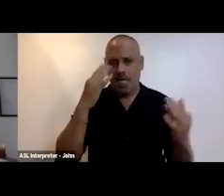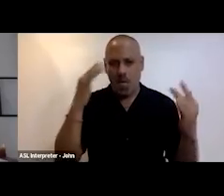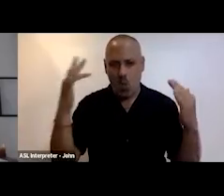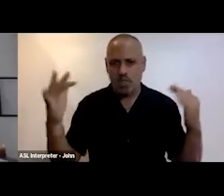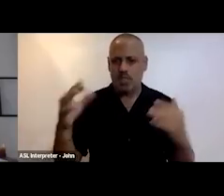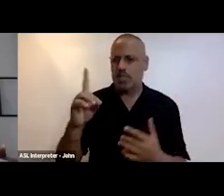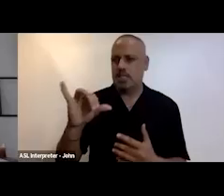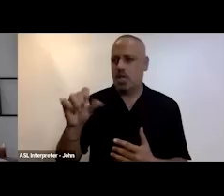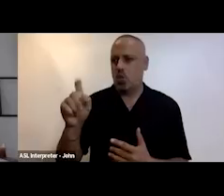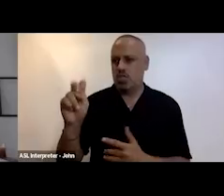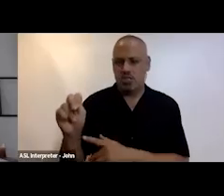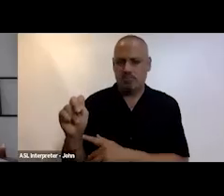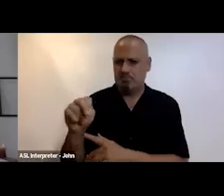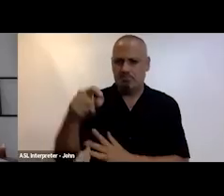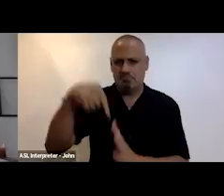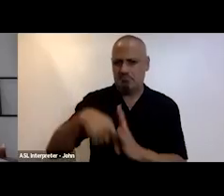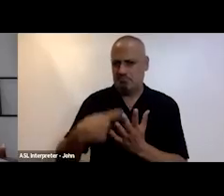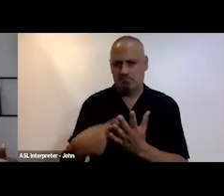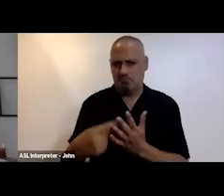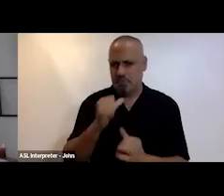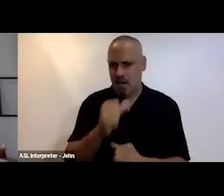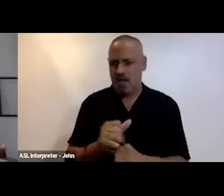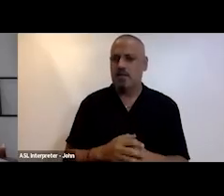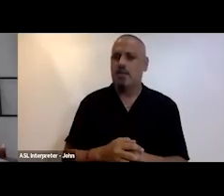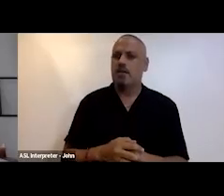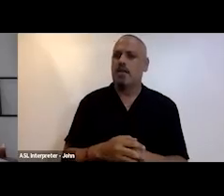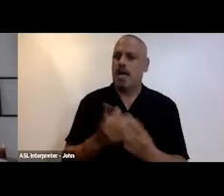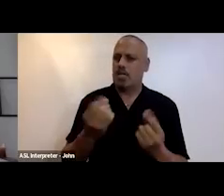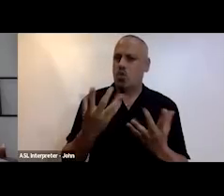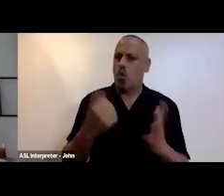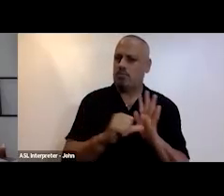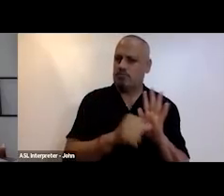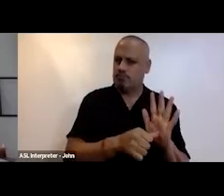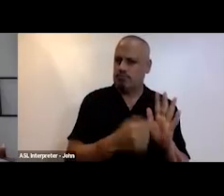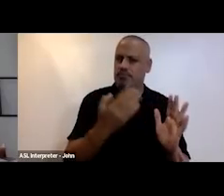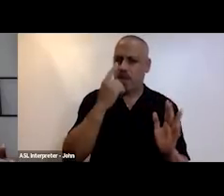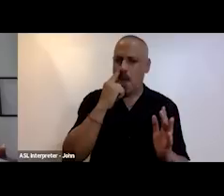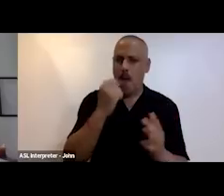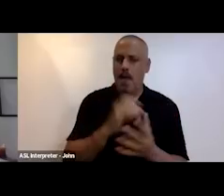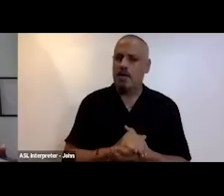but won't go into a ton of detail about the general parts. What I do want to highlight is that in,